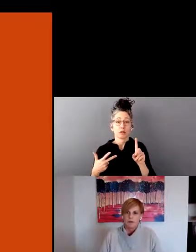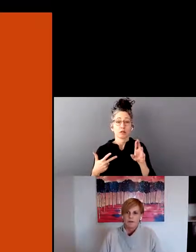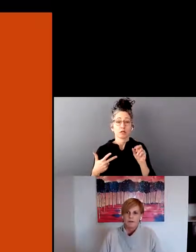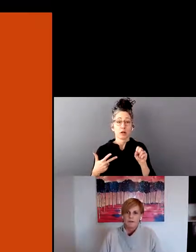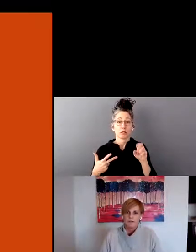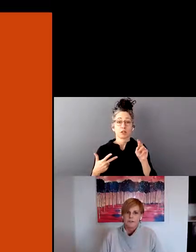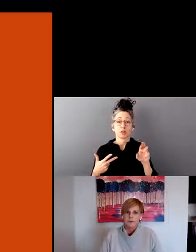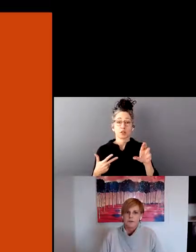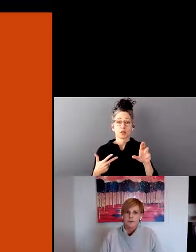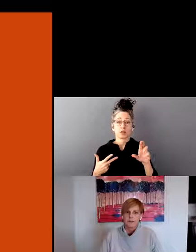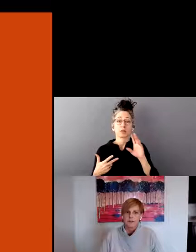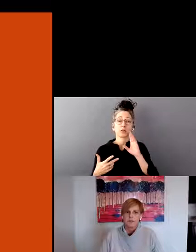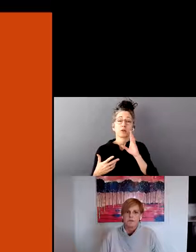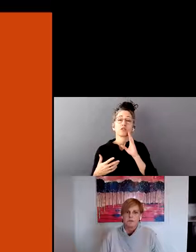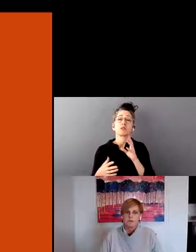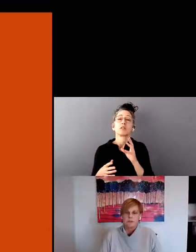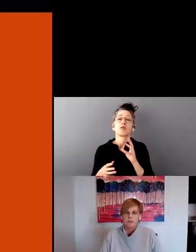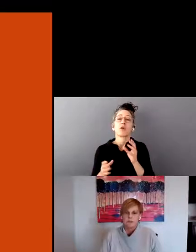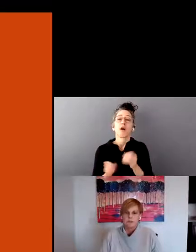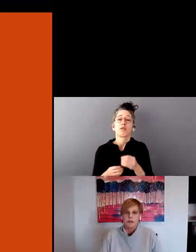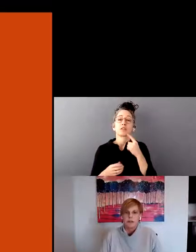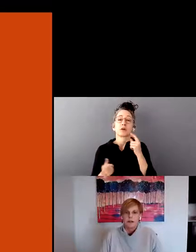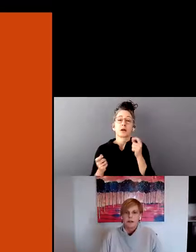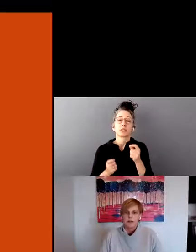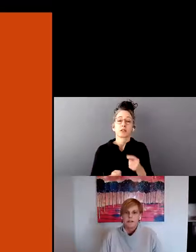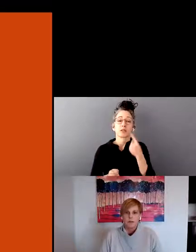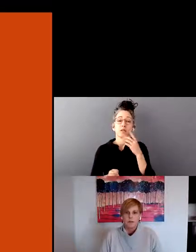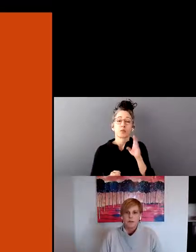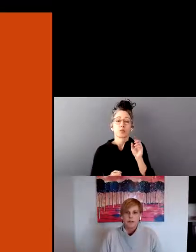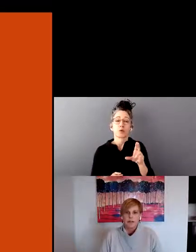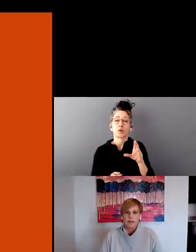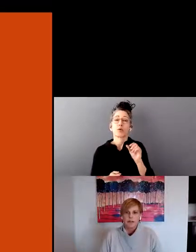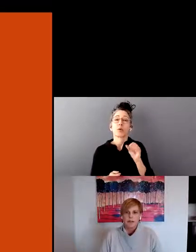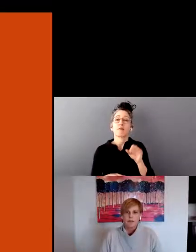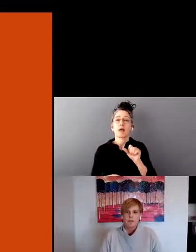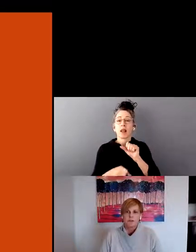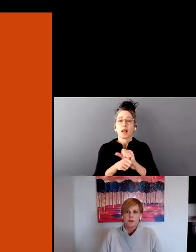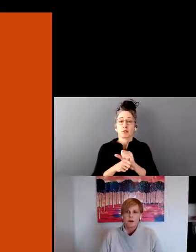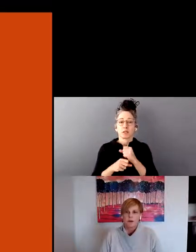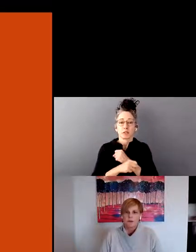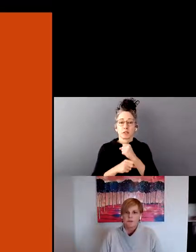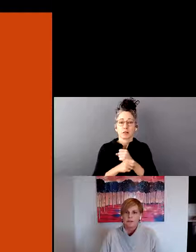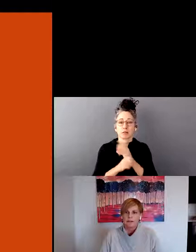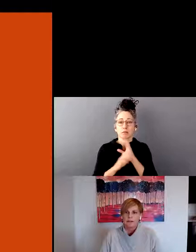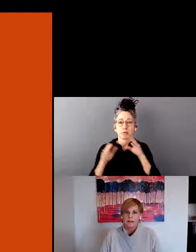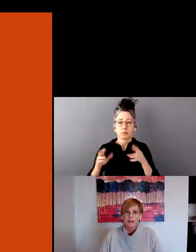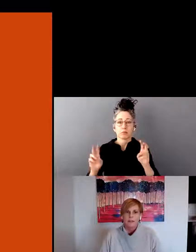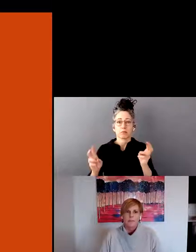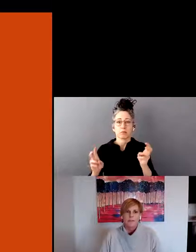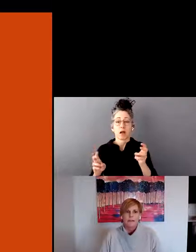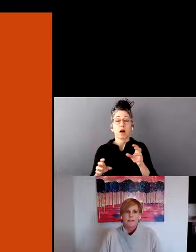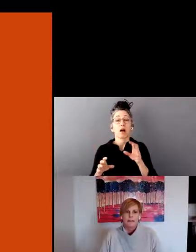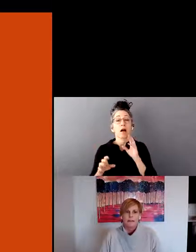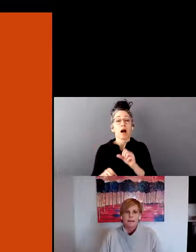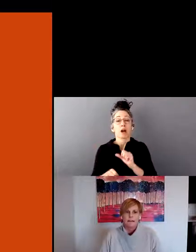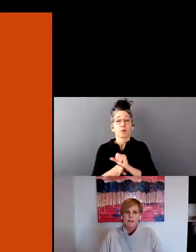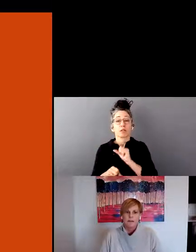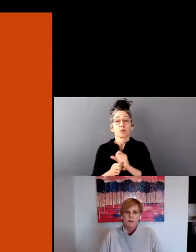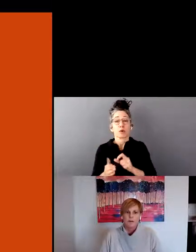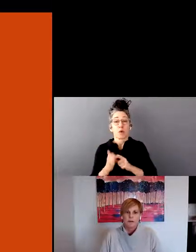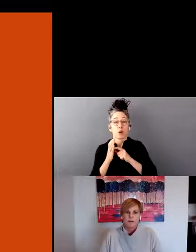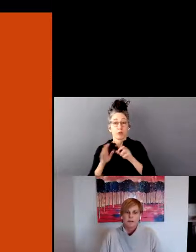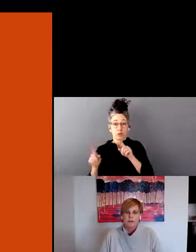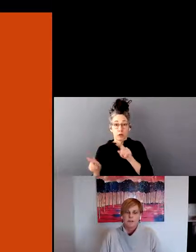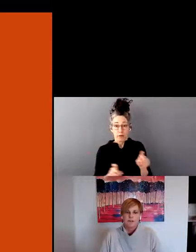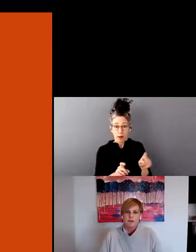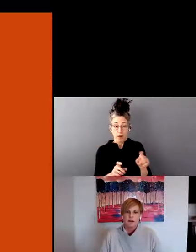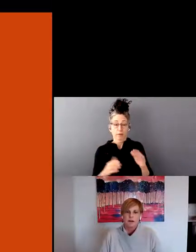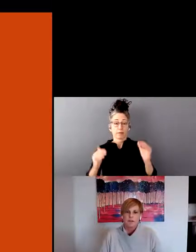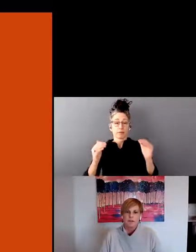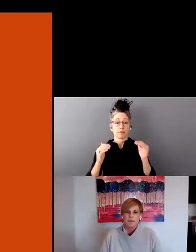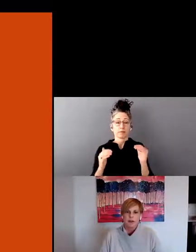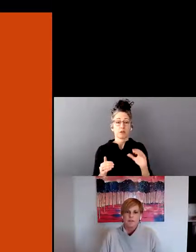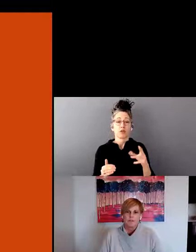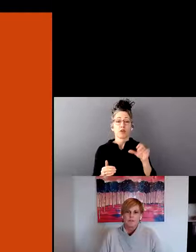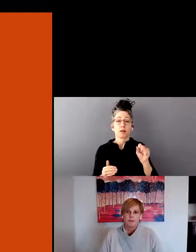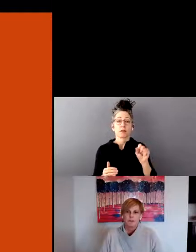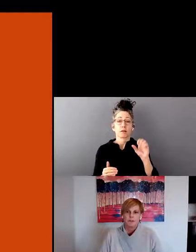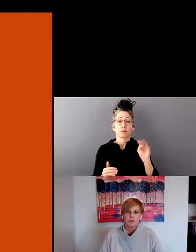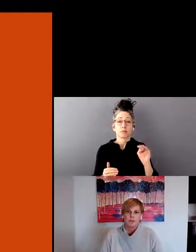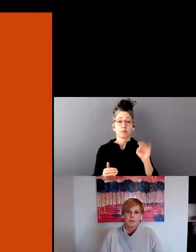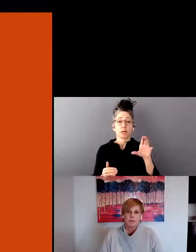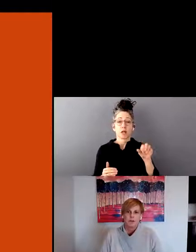And then finally, Chris McLaren, a senior economist in the Office of Disability Employment Policy at the U.S. Department of Labor will be presenting on disability employment data and trends during COVID-19.